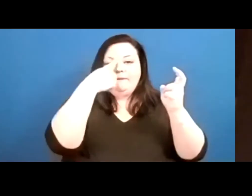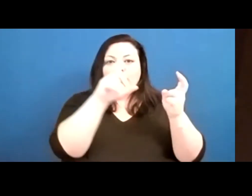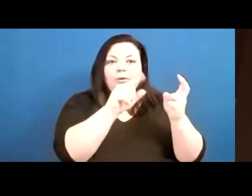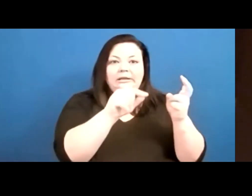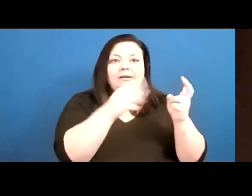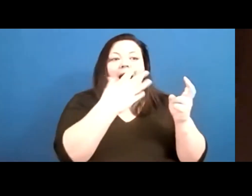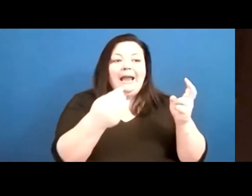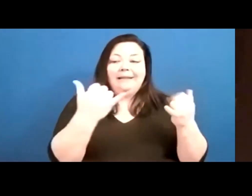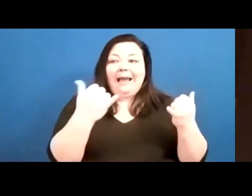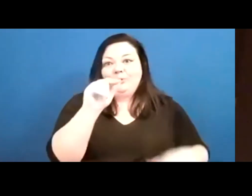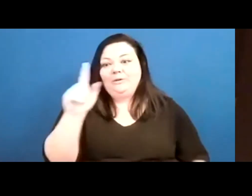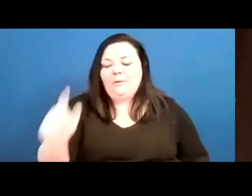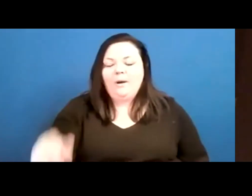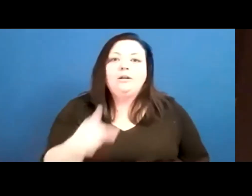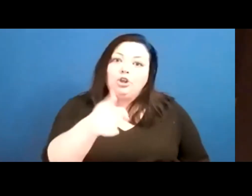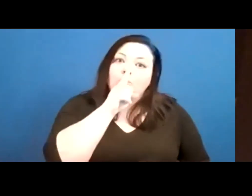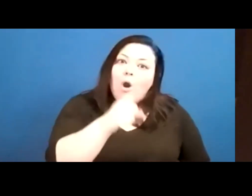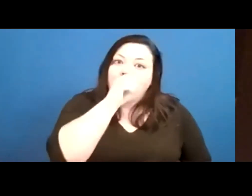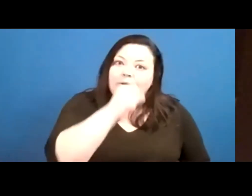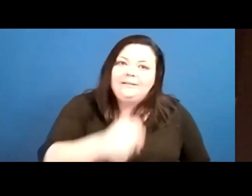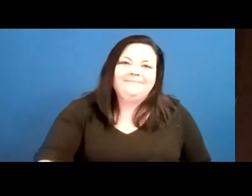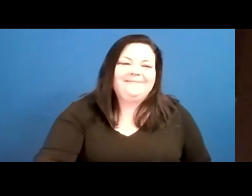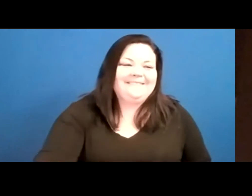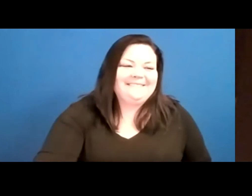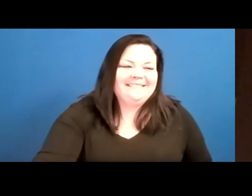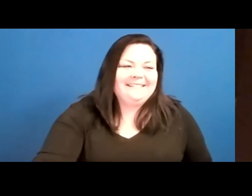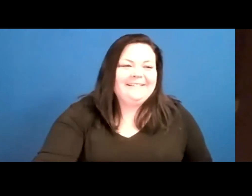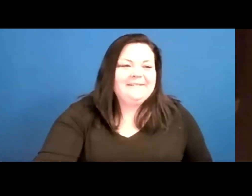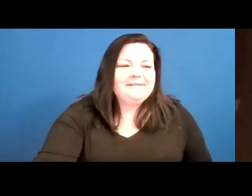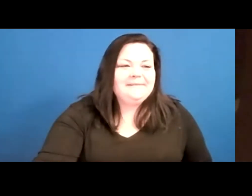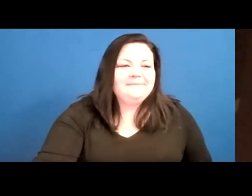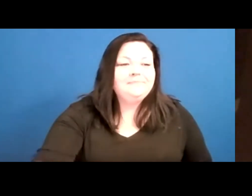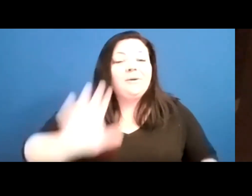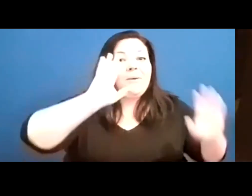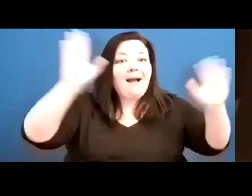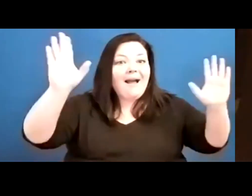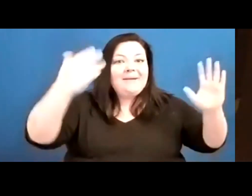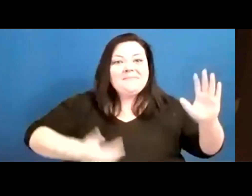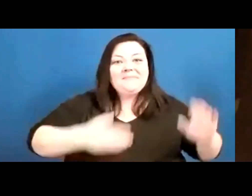21, "You Are Muted." Um, so, hi, my name is Mel McCuin and